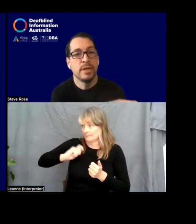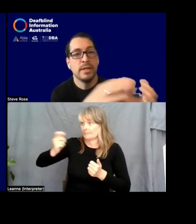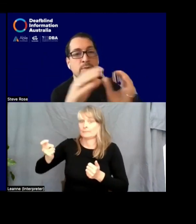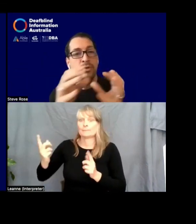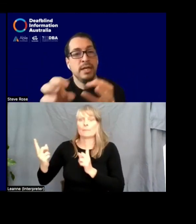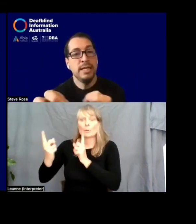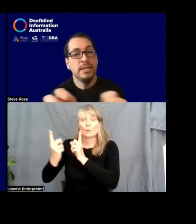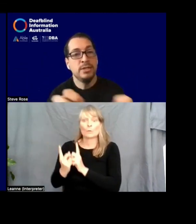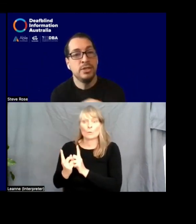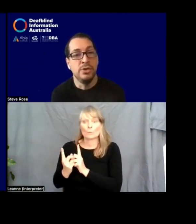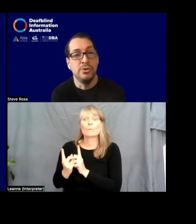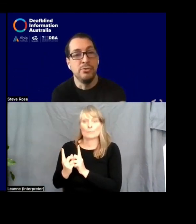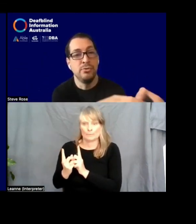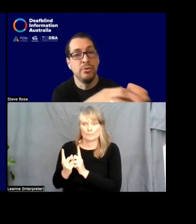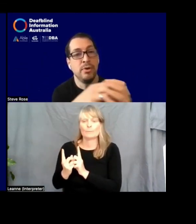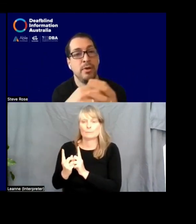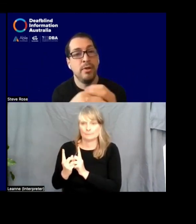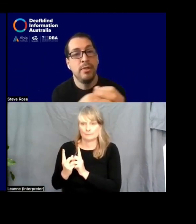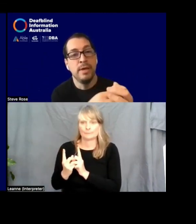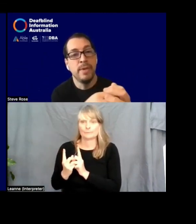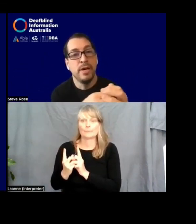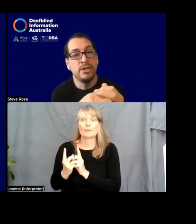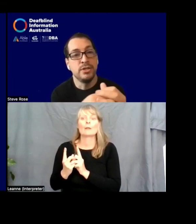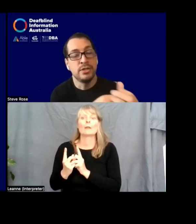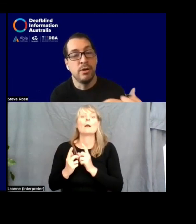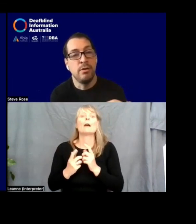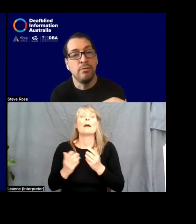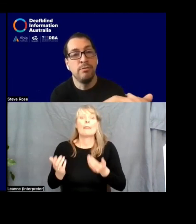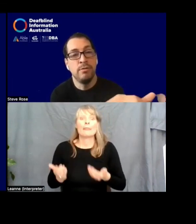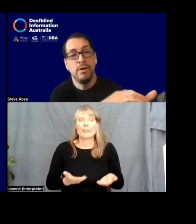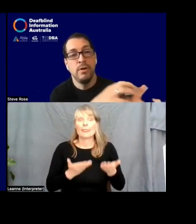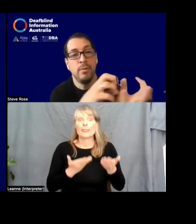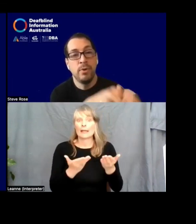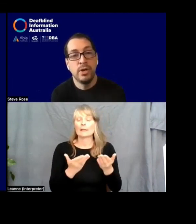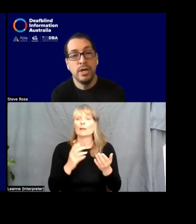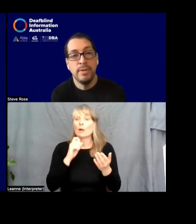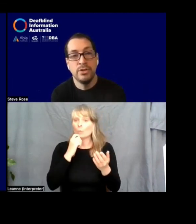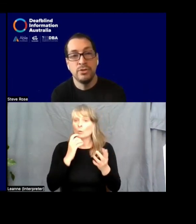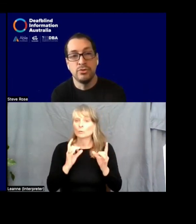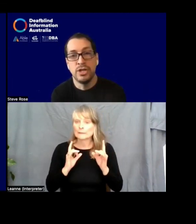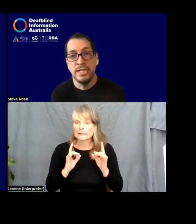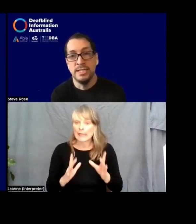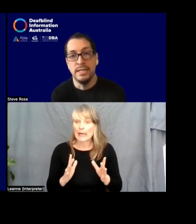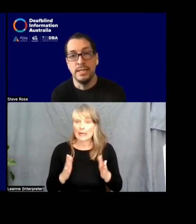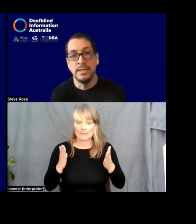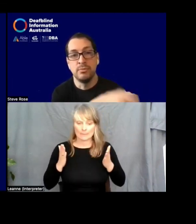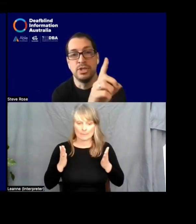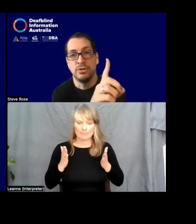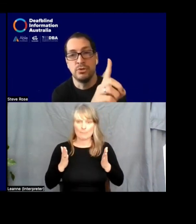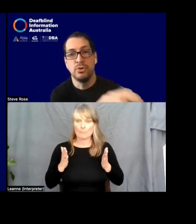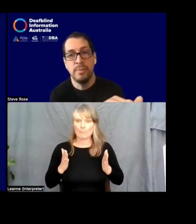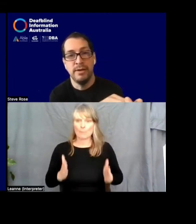That will lead to the emergence of bodily emotional traces which I'll talk about